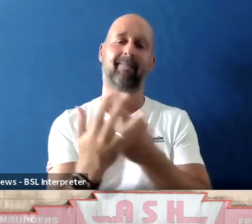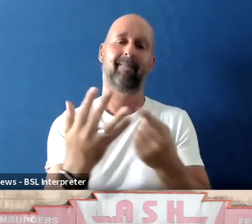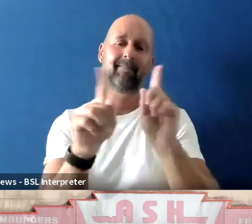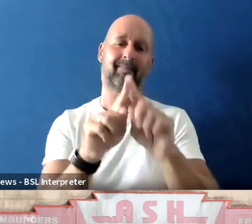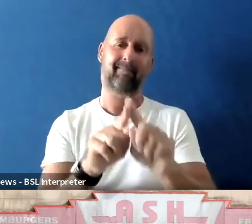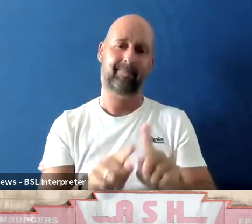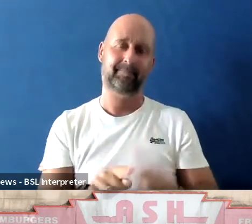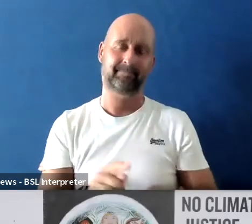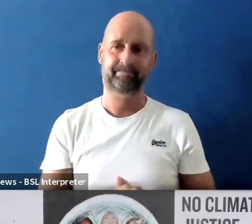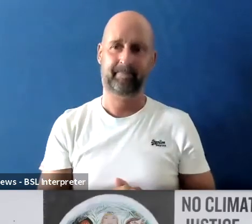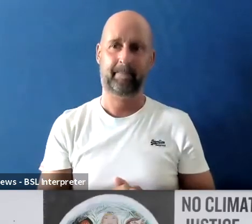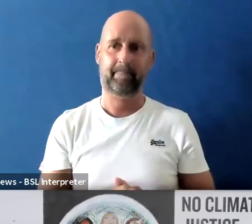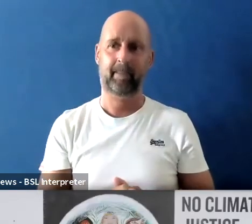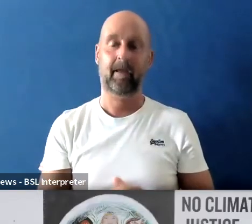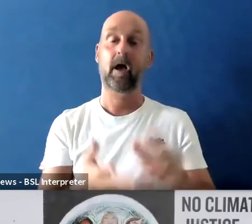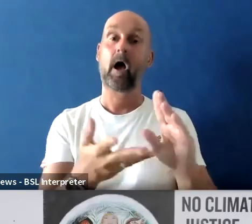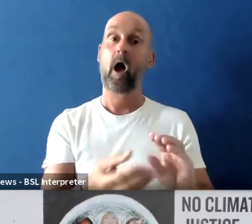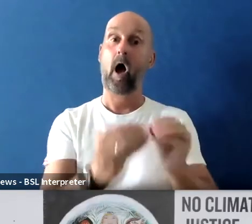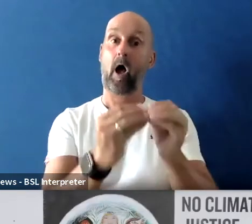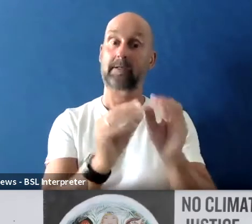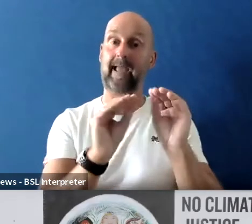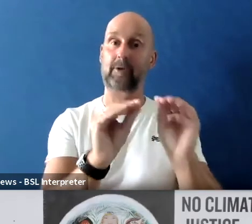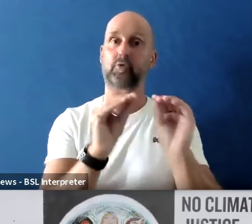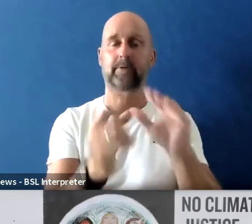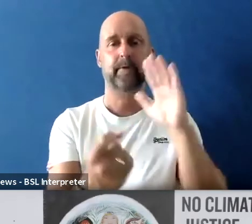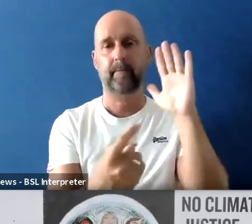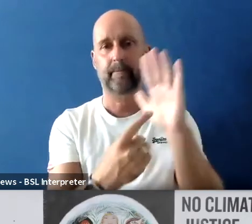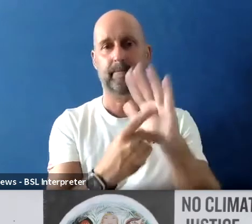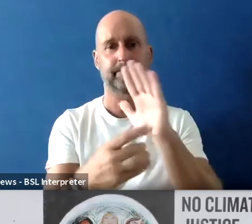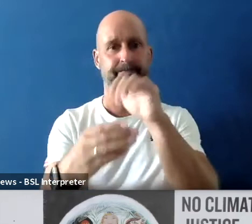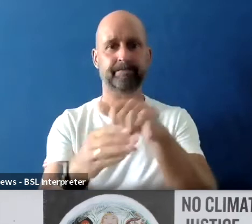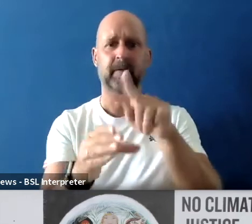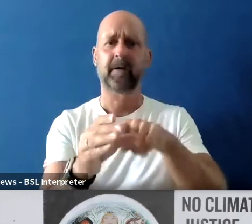Arts education has been a vital component of many of these young people’s personal journeys.